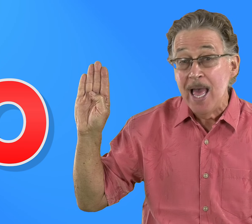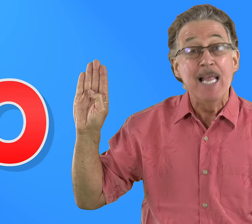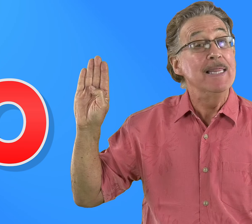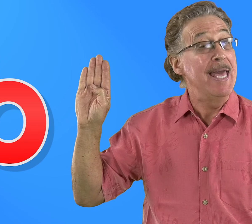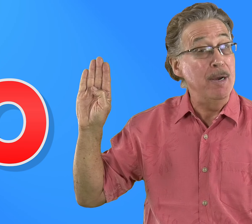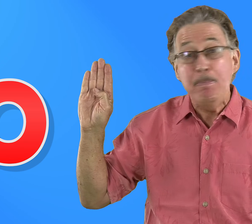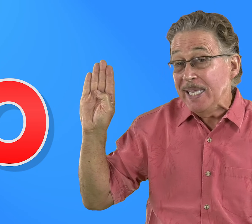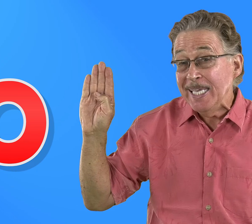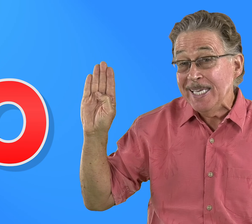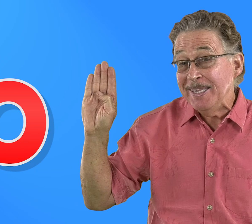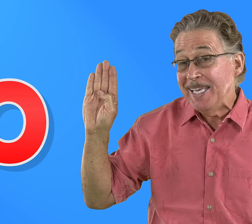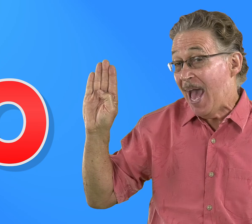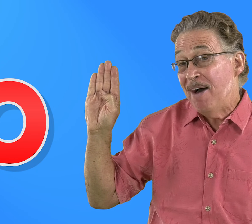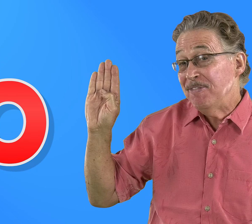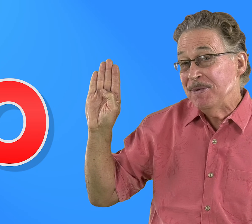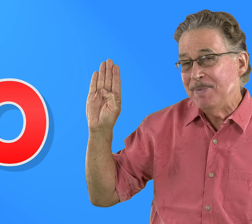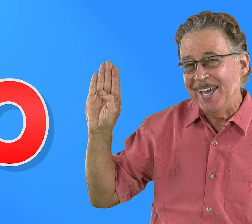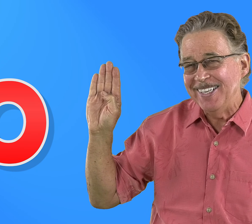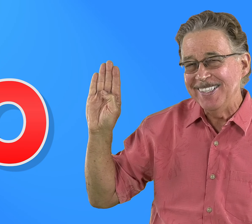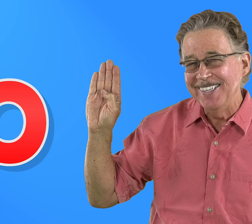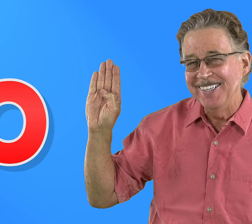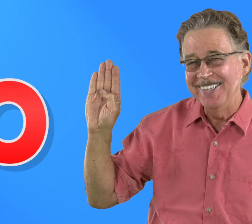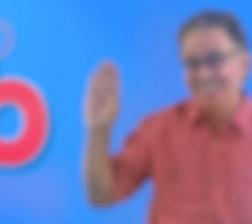Letter Bb in the alphabet